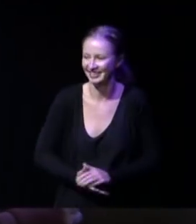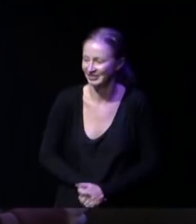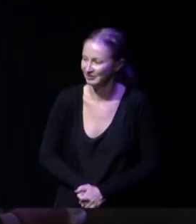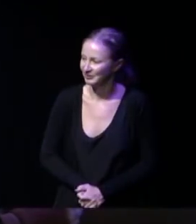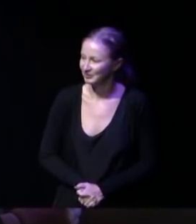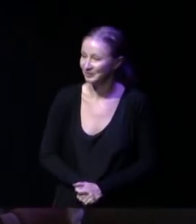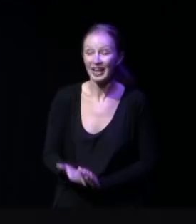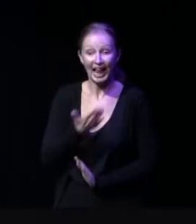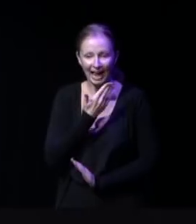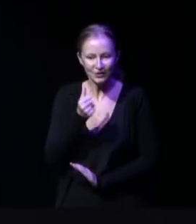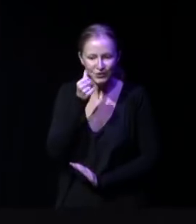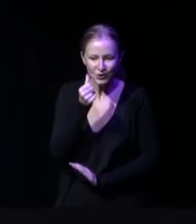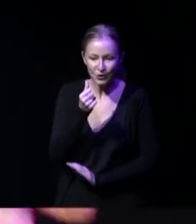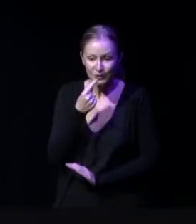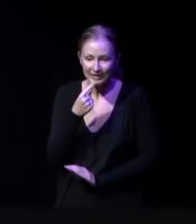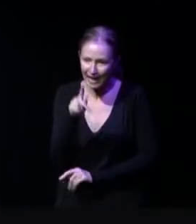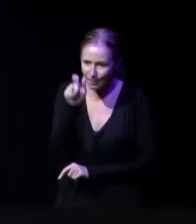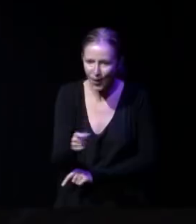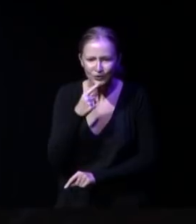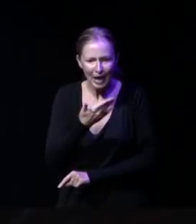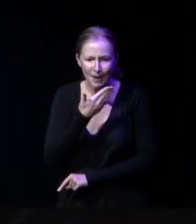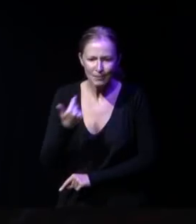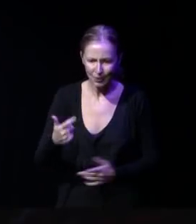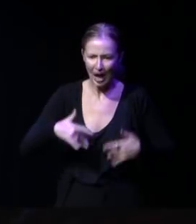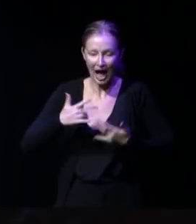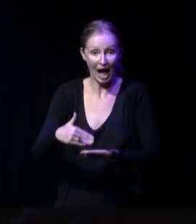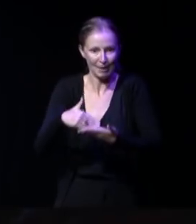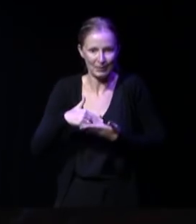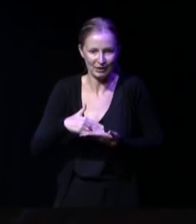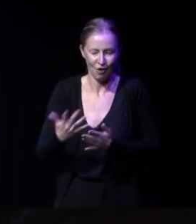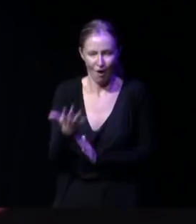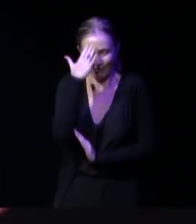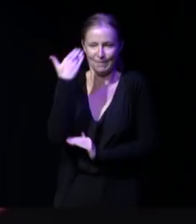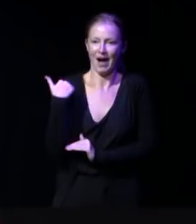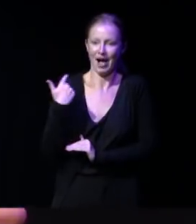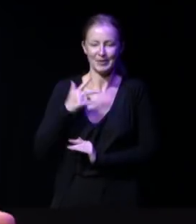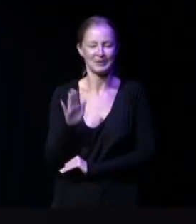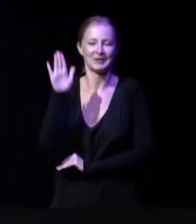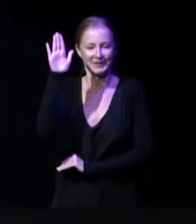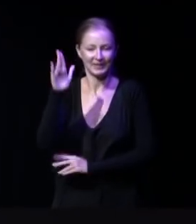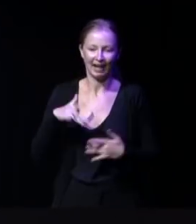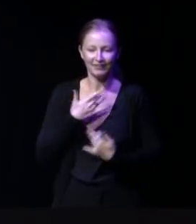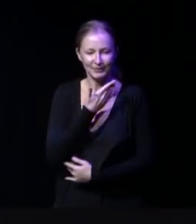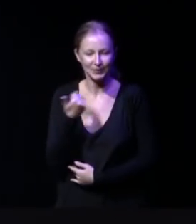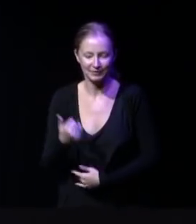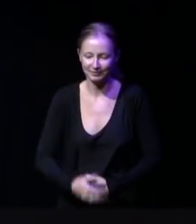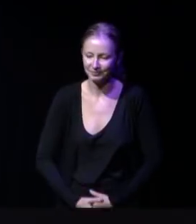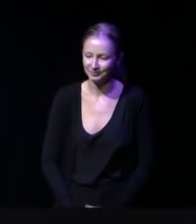Lovely, you see, when someone just tells you that, it helps. You're reminded of your beauty, yeah?